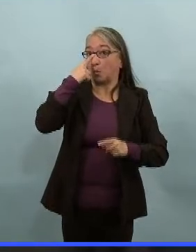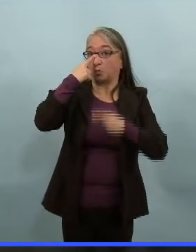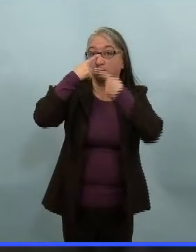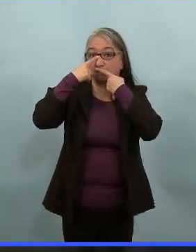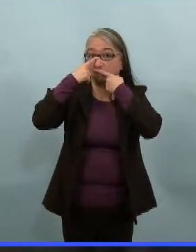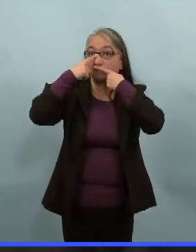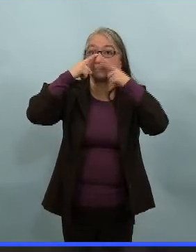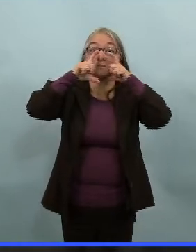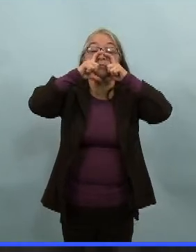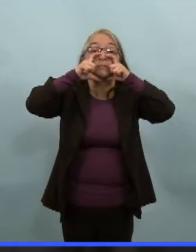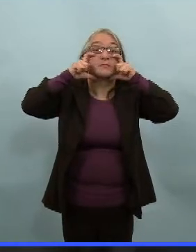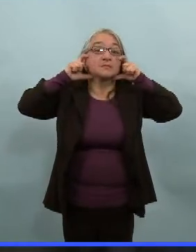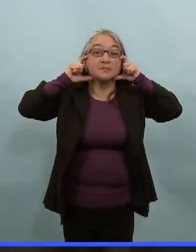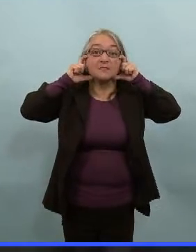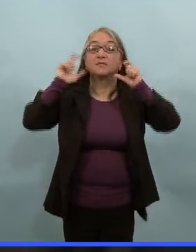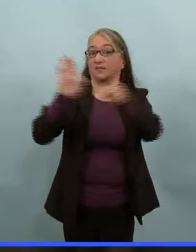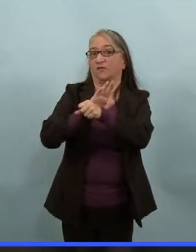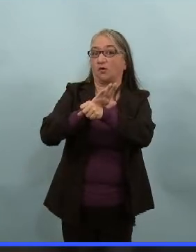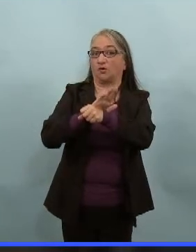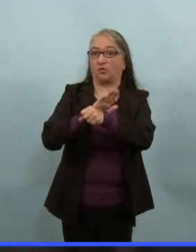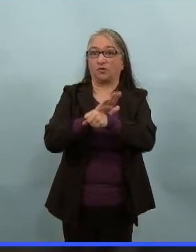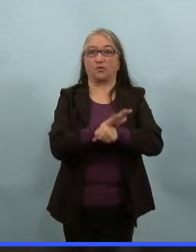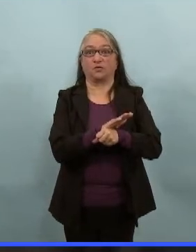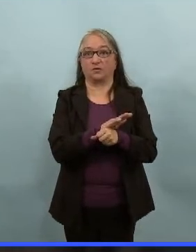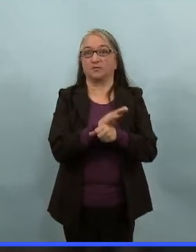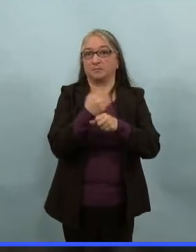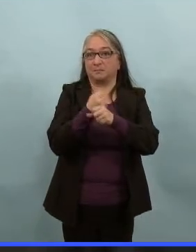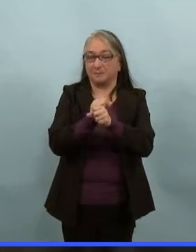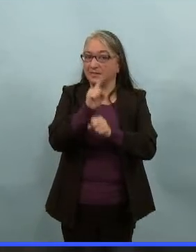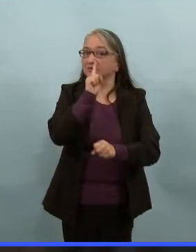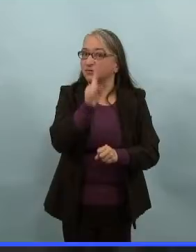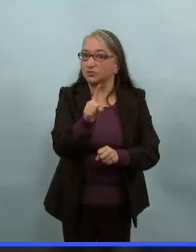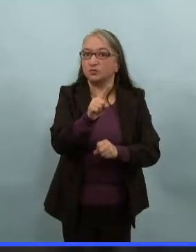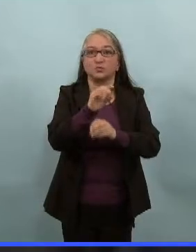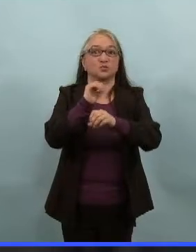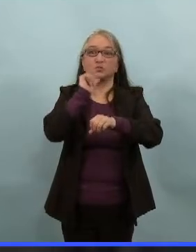it either a mask almost is useless if you keep grabbing it and taking it off and putting it back